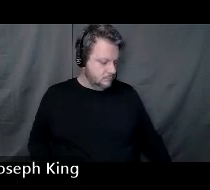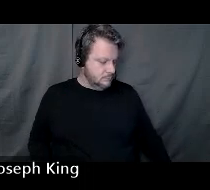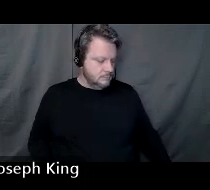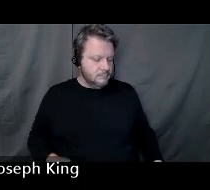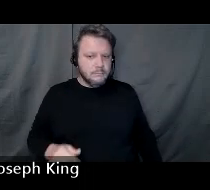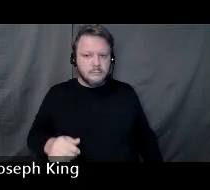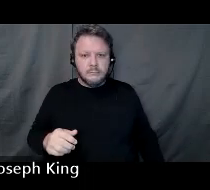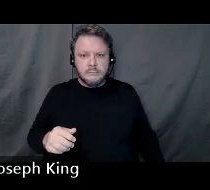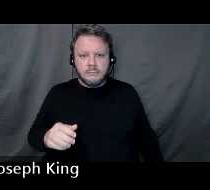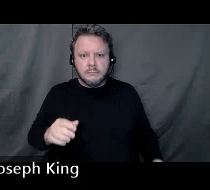Hello.